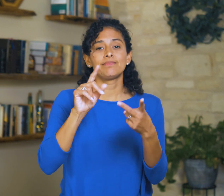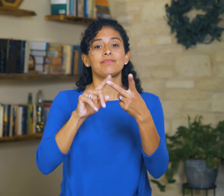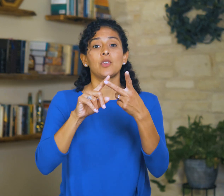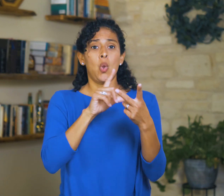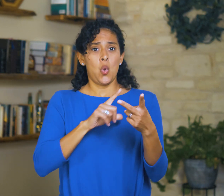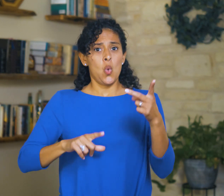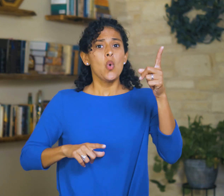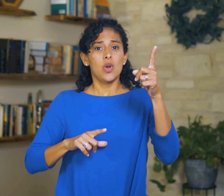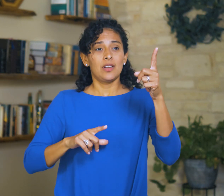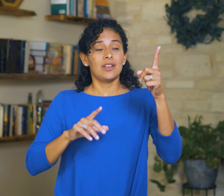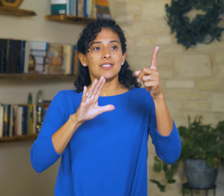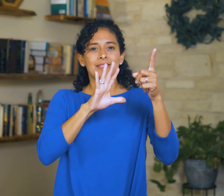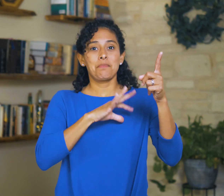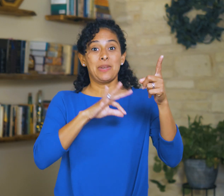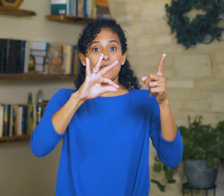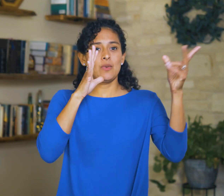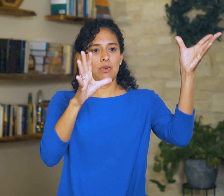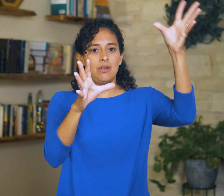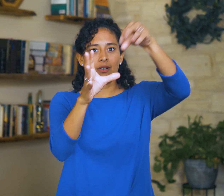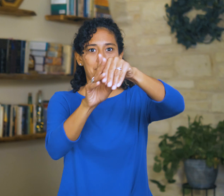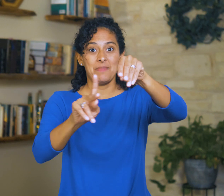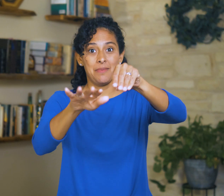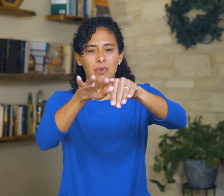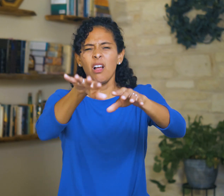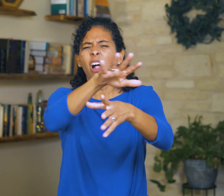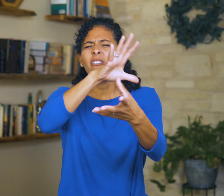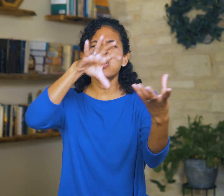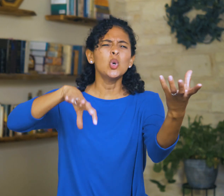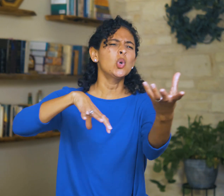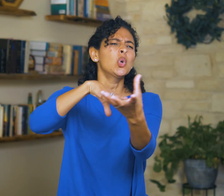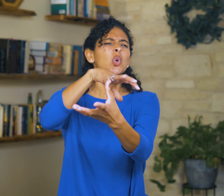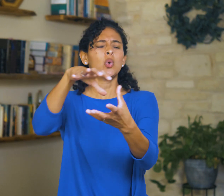and “The Lord has mingled within her a spirit of confusion,